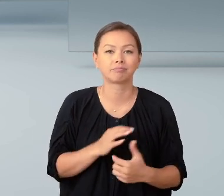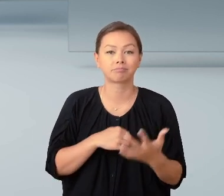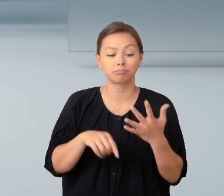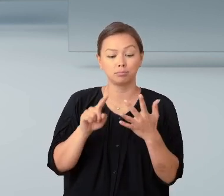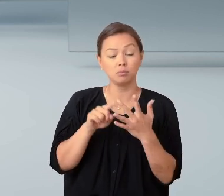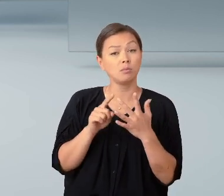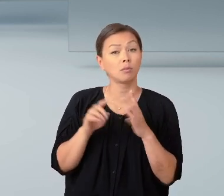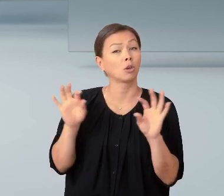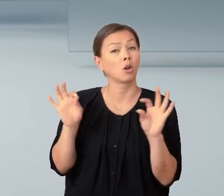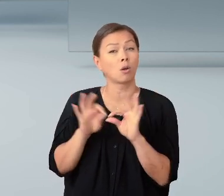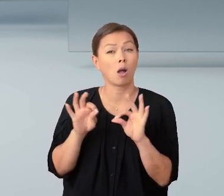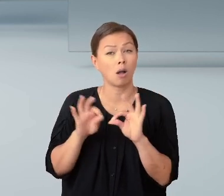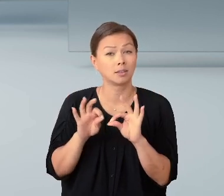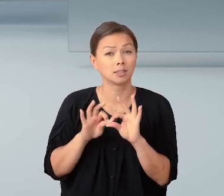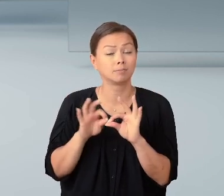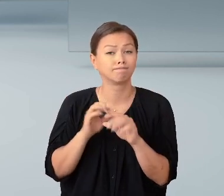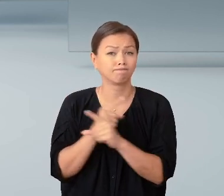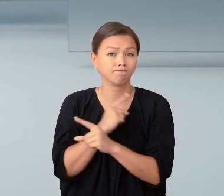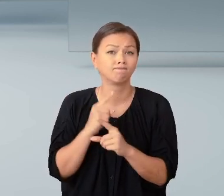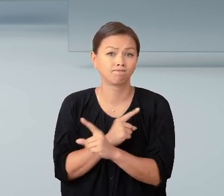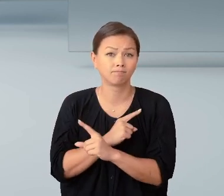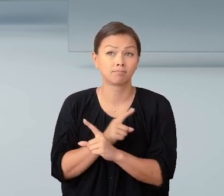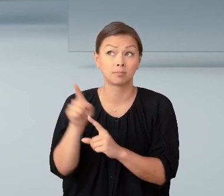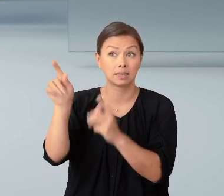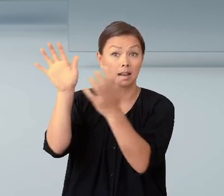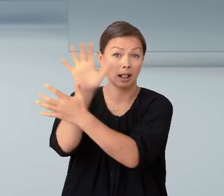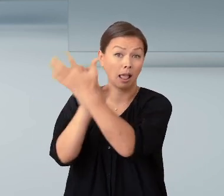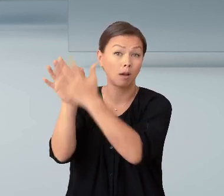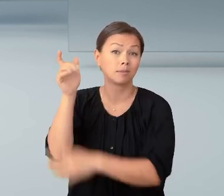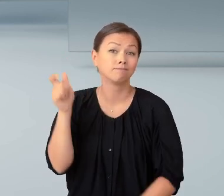Central is a cloud subscription, customers can eliminate hardware